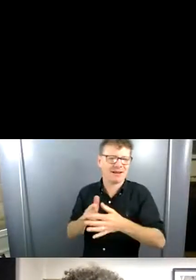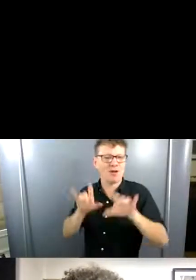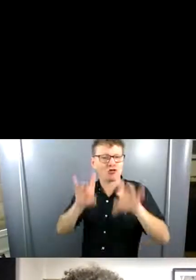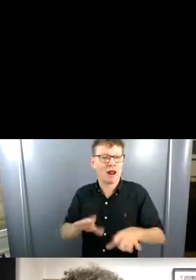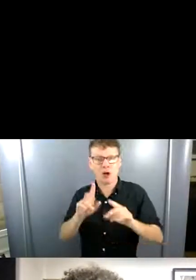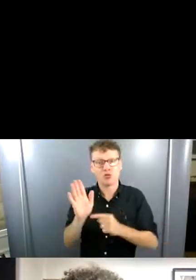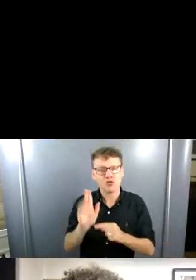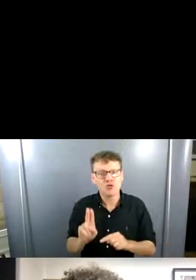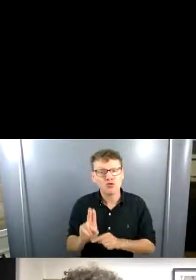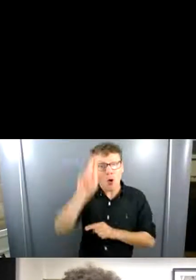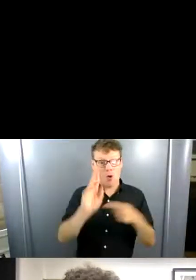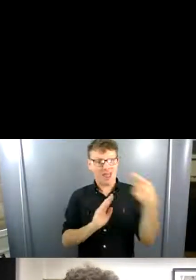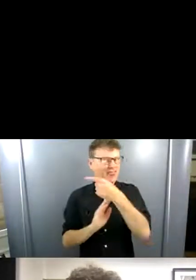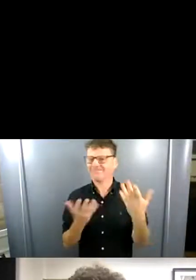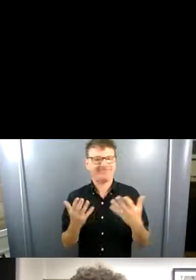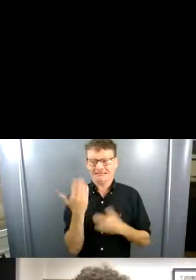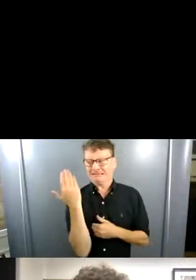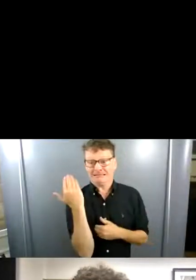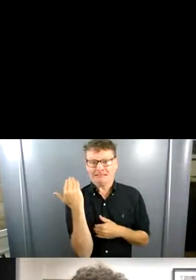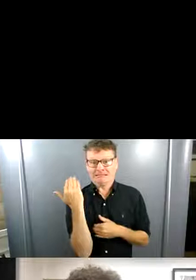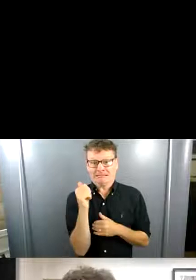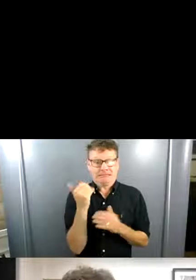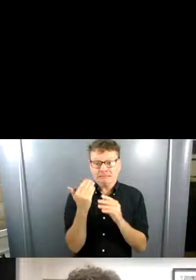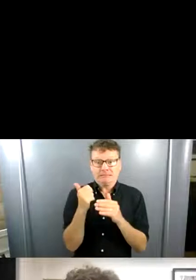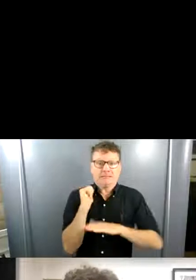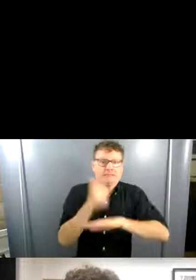so we don't have a clear idea of whether there's one language across Arnhem land or separate ones